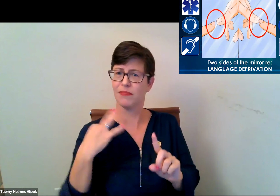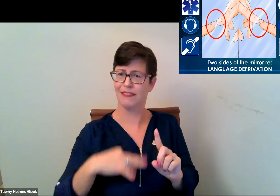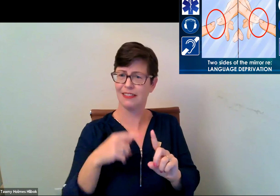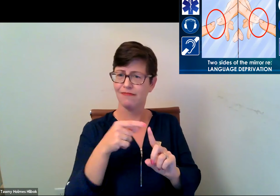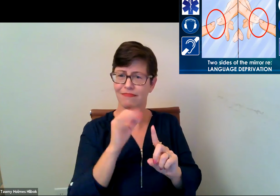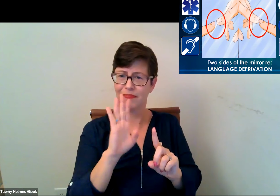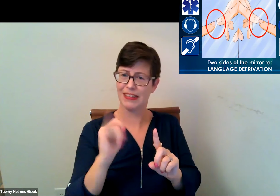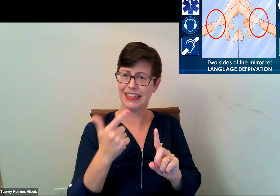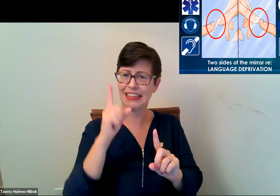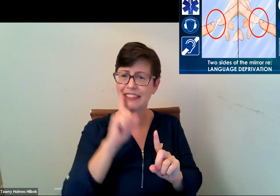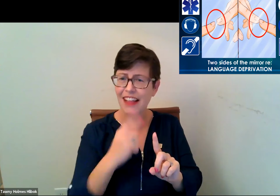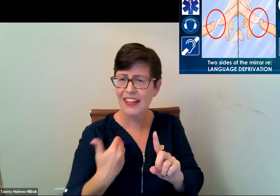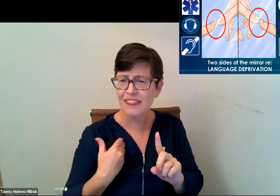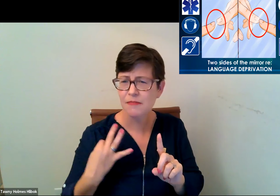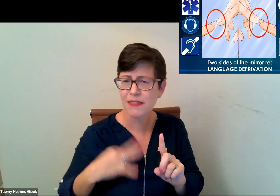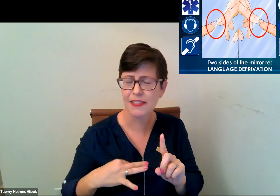And this would also include a variety of benefits